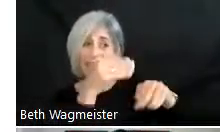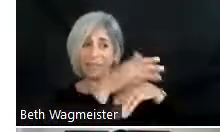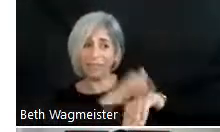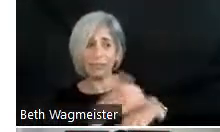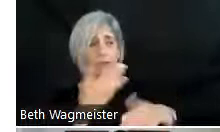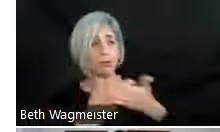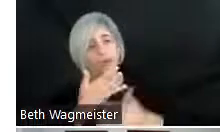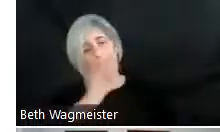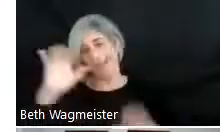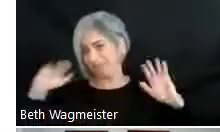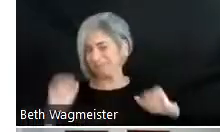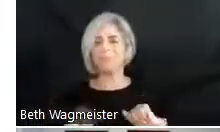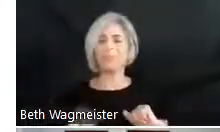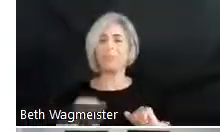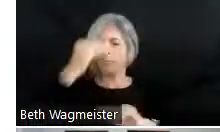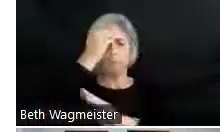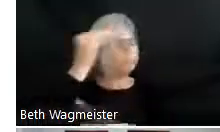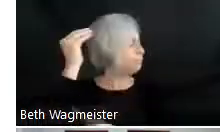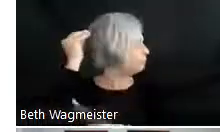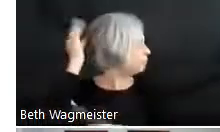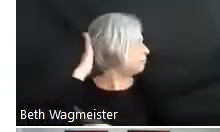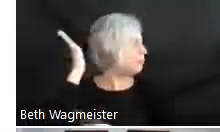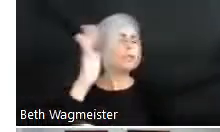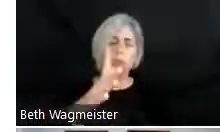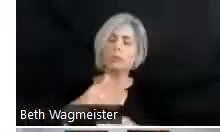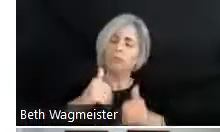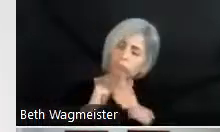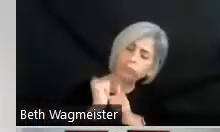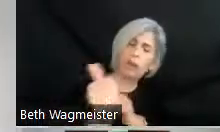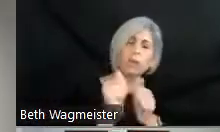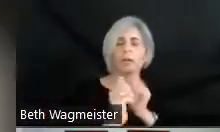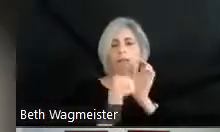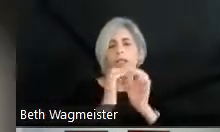you keep this in mind you'll go far with important conversations. Let's start with the voice.